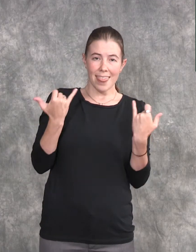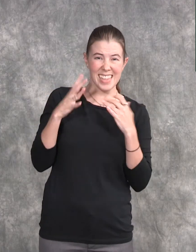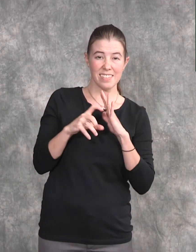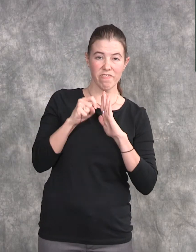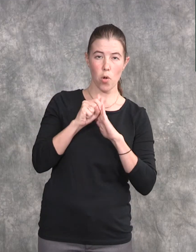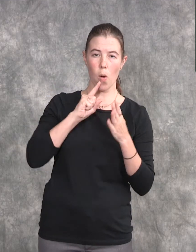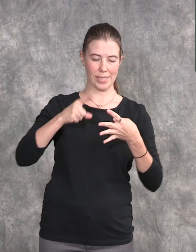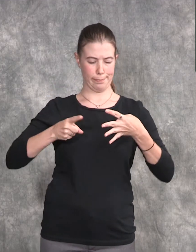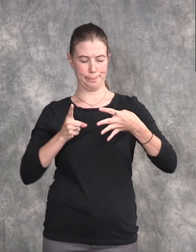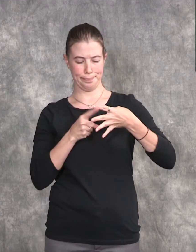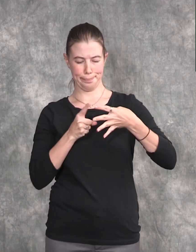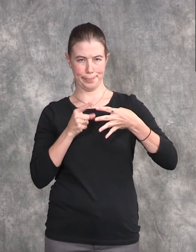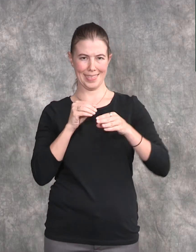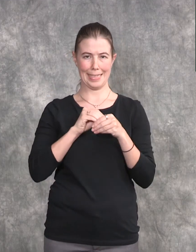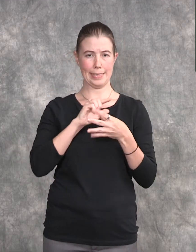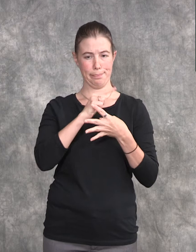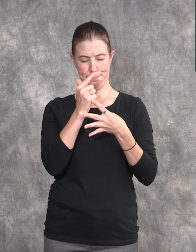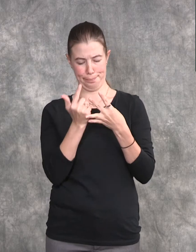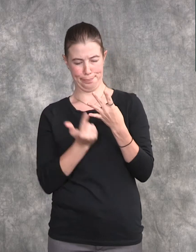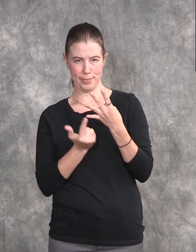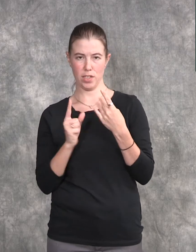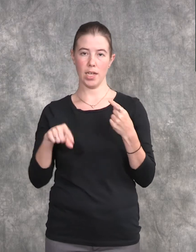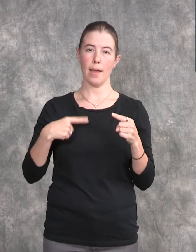This video is the first in the series